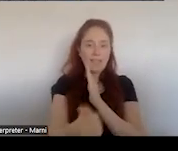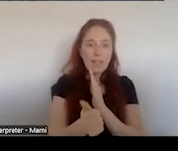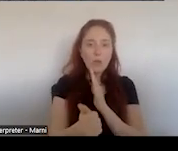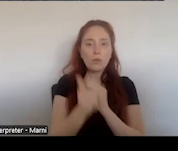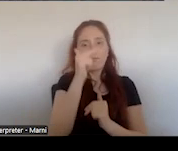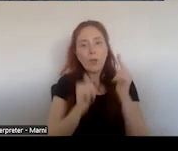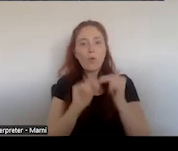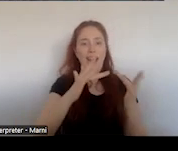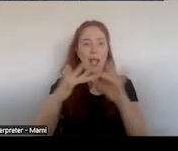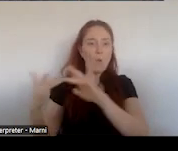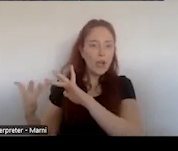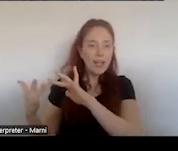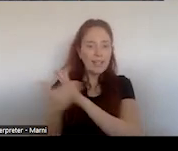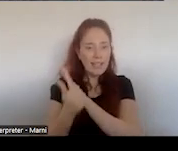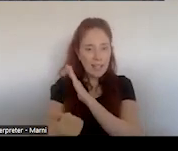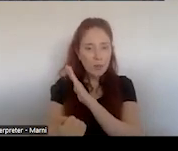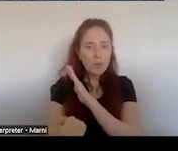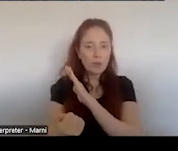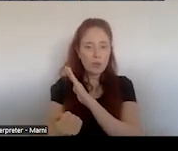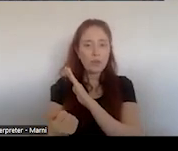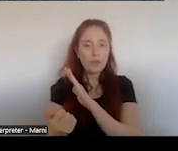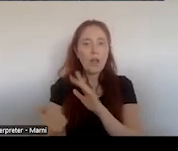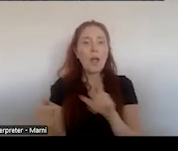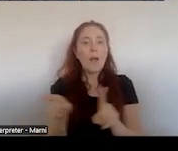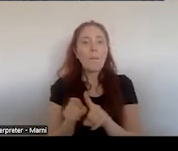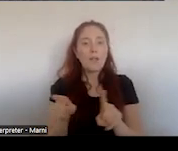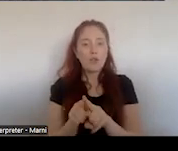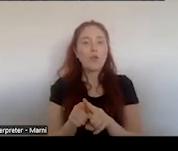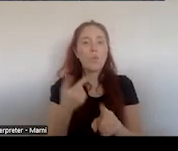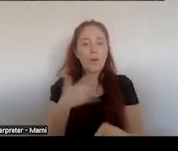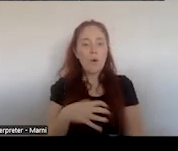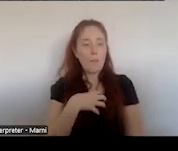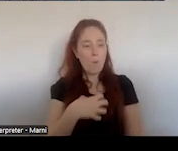to greater accessibility and disability cultural safety in the arts and sector.